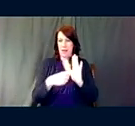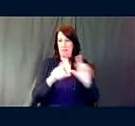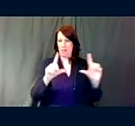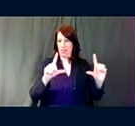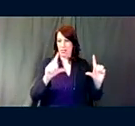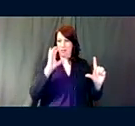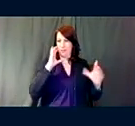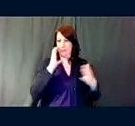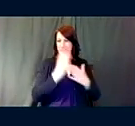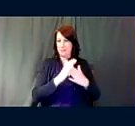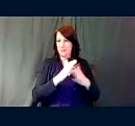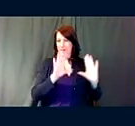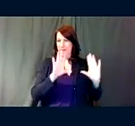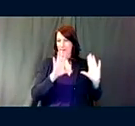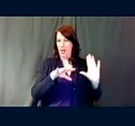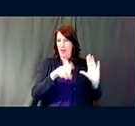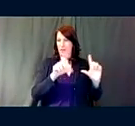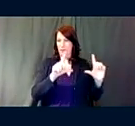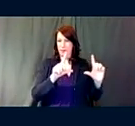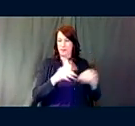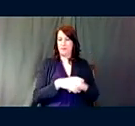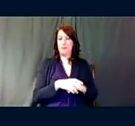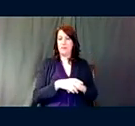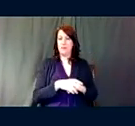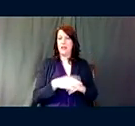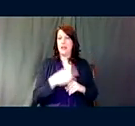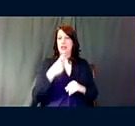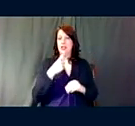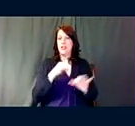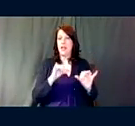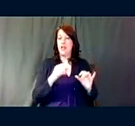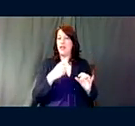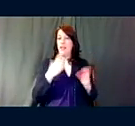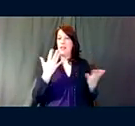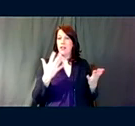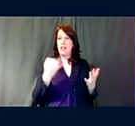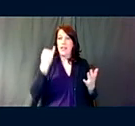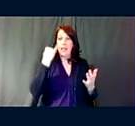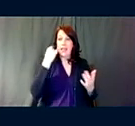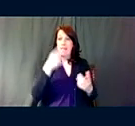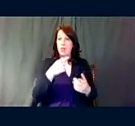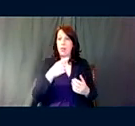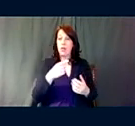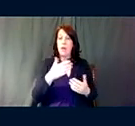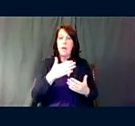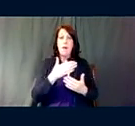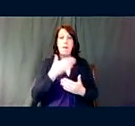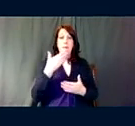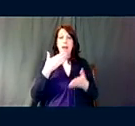VIDEOS, CAN YOU SEE ONE OF OUR DOCTORS HERE ON THE SLIDE, WHICH BASICALLY SAID STAY -- IF YOU